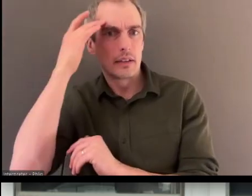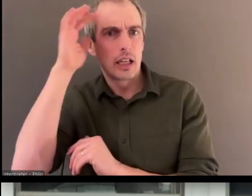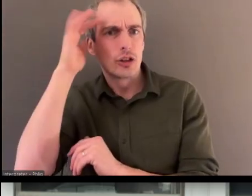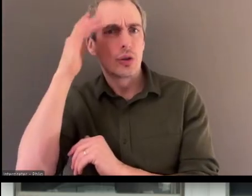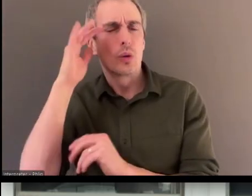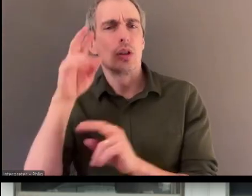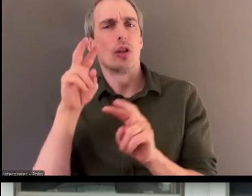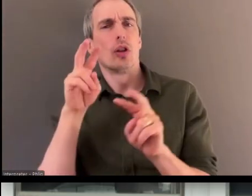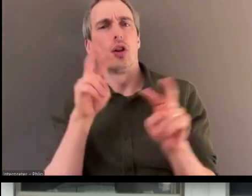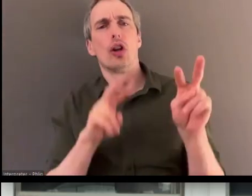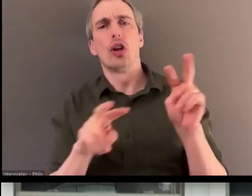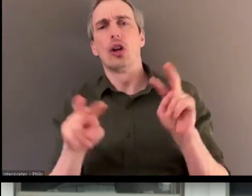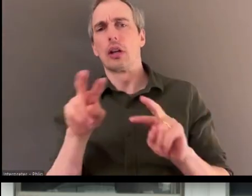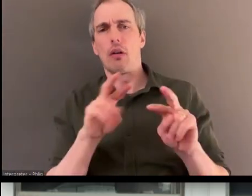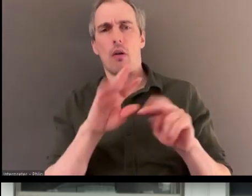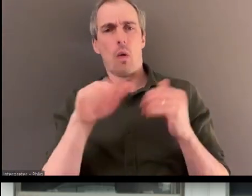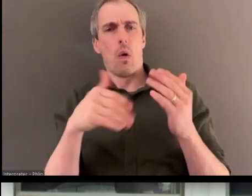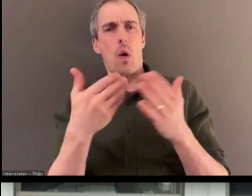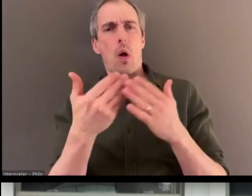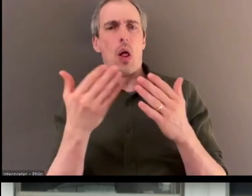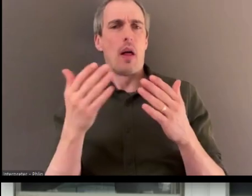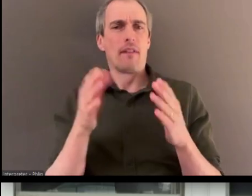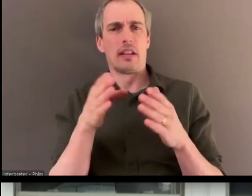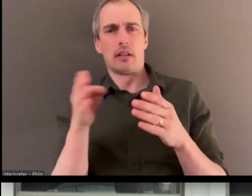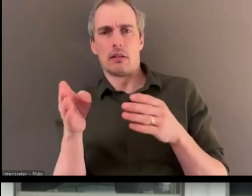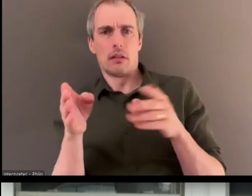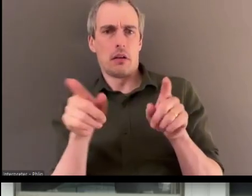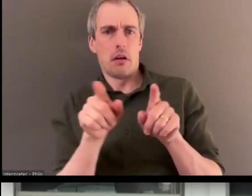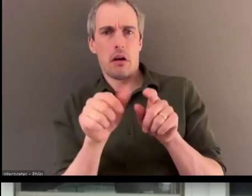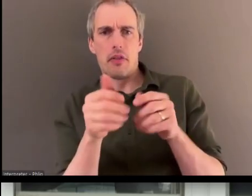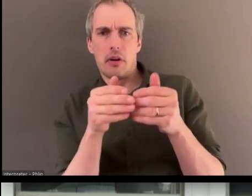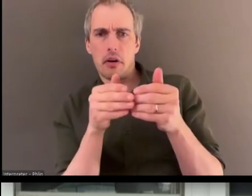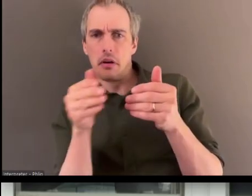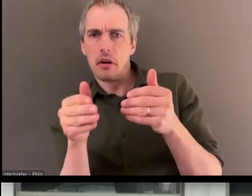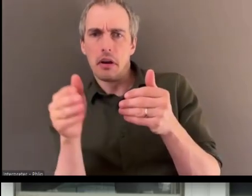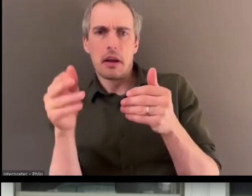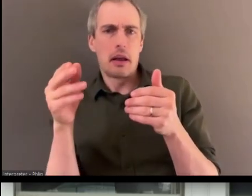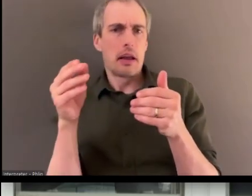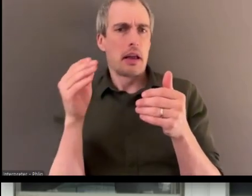and was able to go, Oh, this should also be an H4 and match the rest of the siblings.